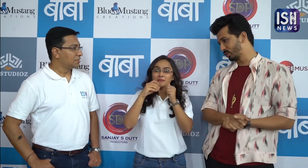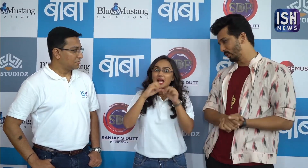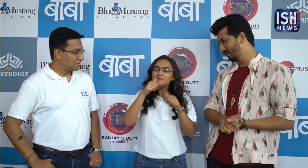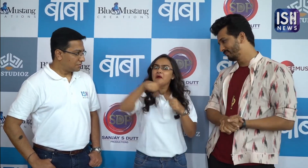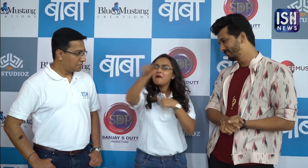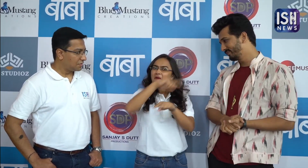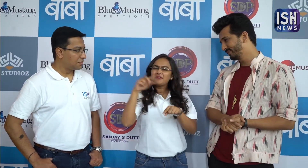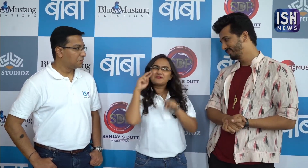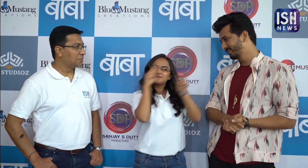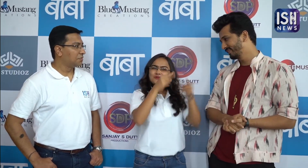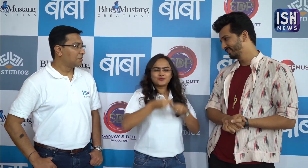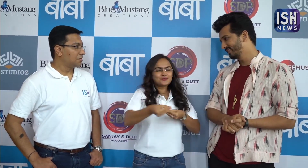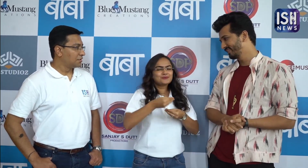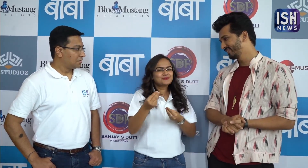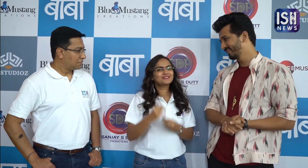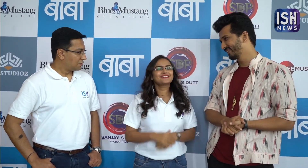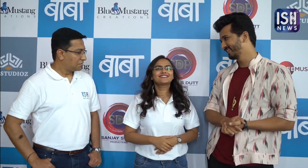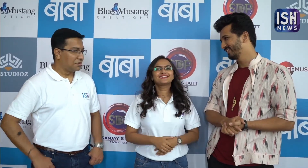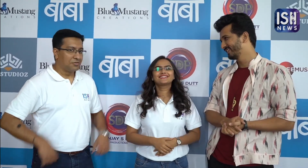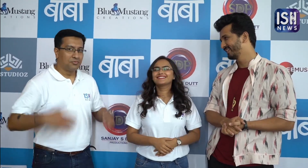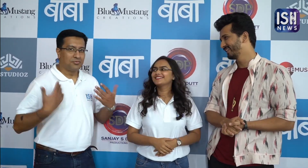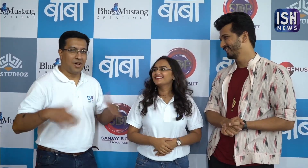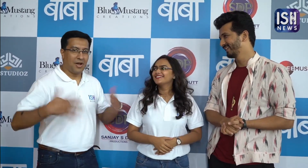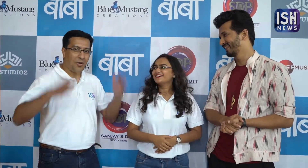You all must watch BABA very soon! Wow!